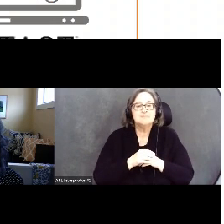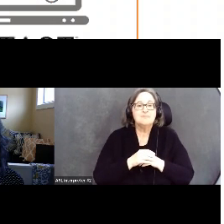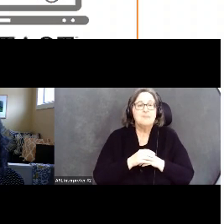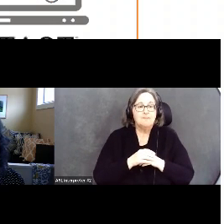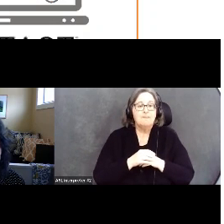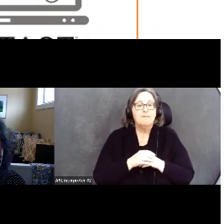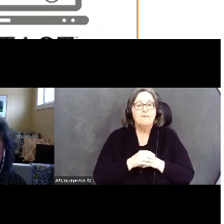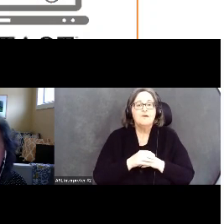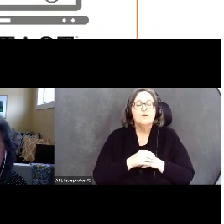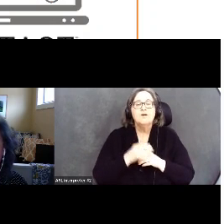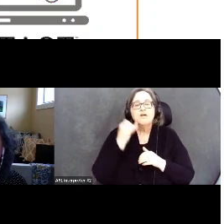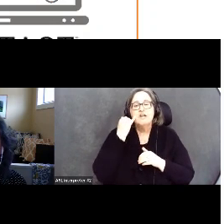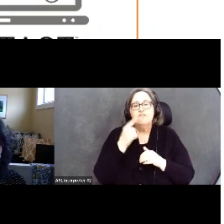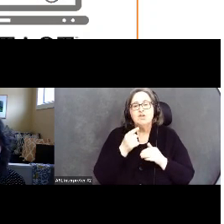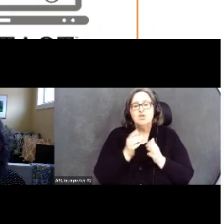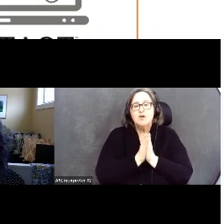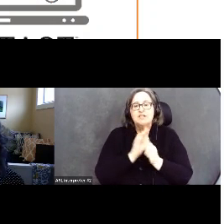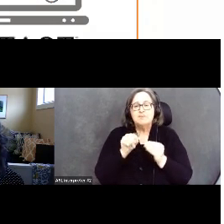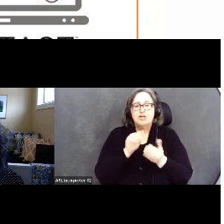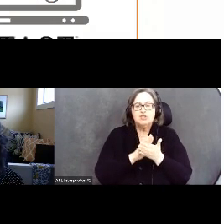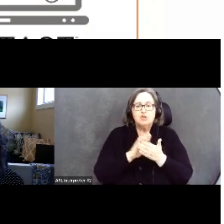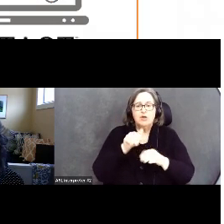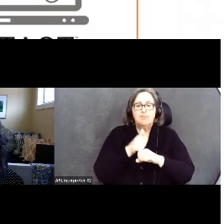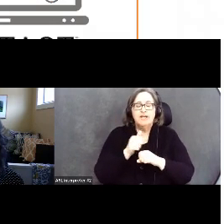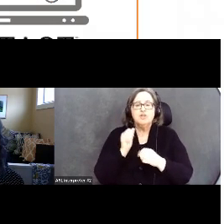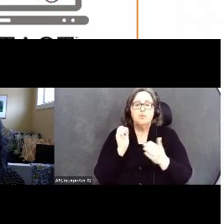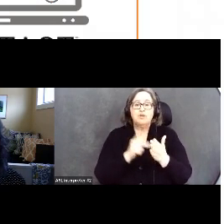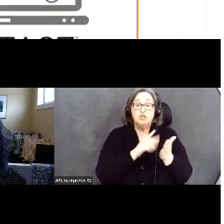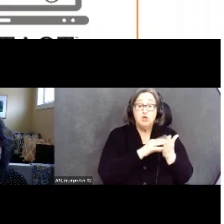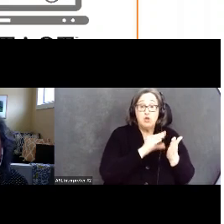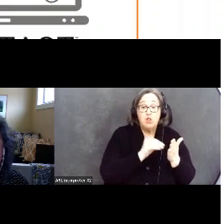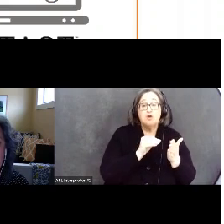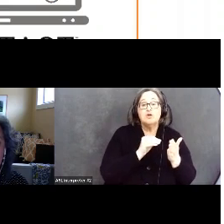When you are asking about school based return to learn programs, you need to ask,